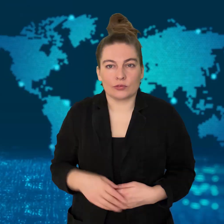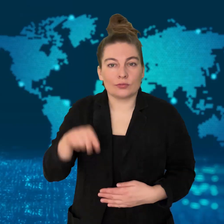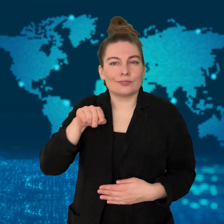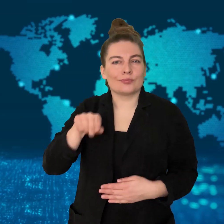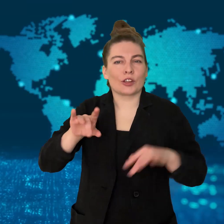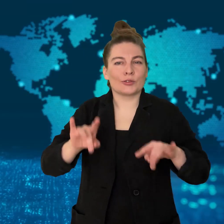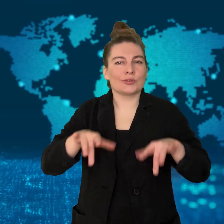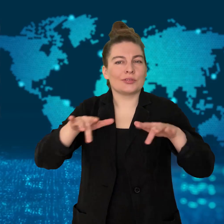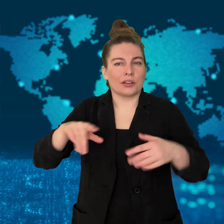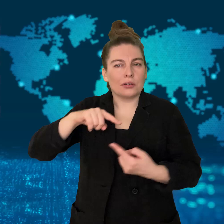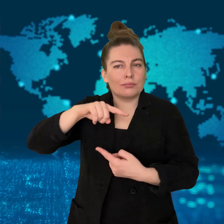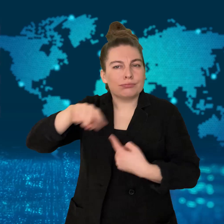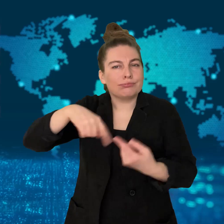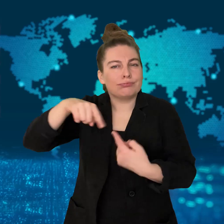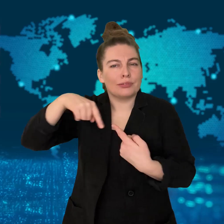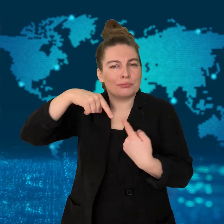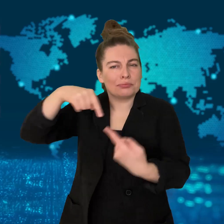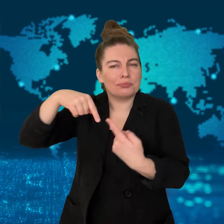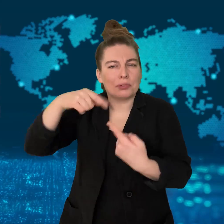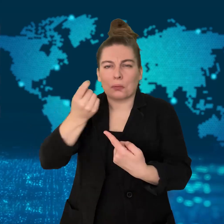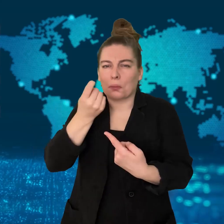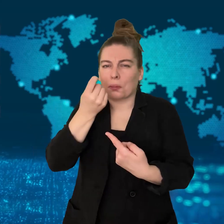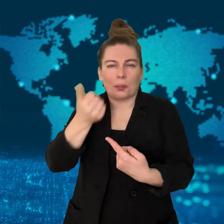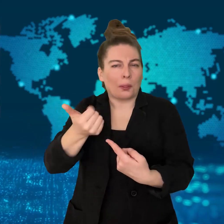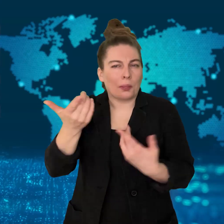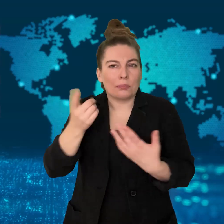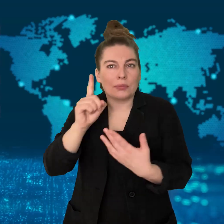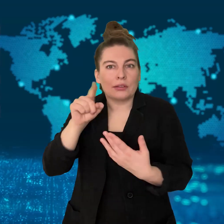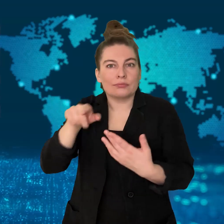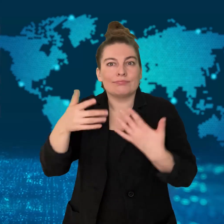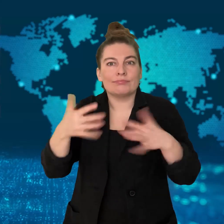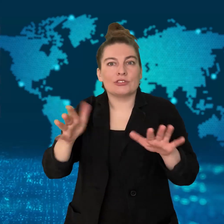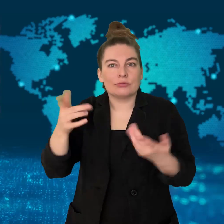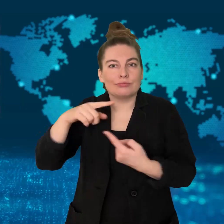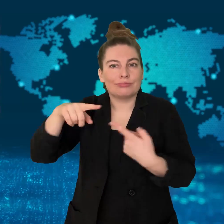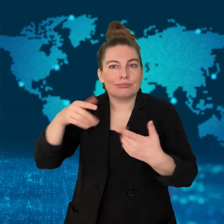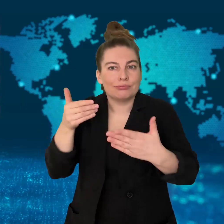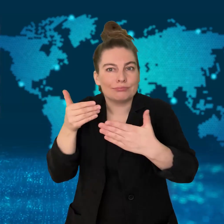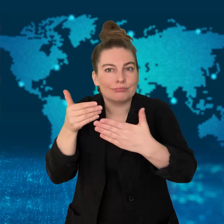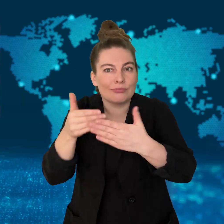[MONIKA]: A rare cyclone approached Australia on Saturday,